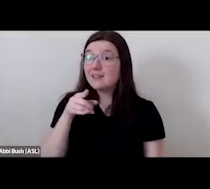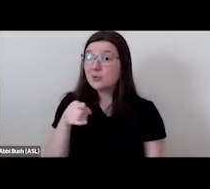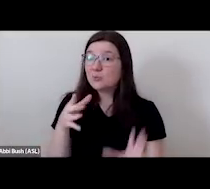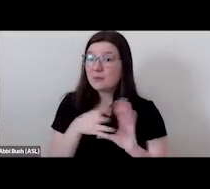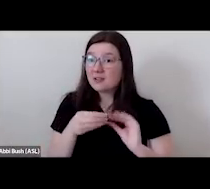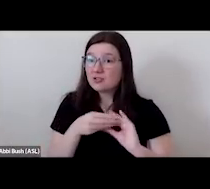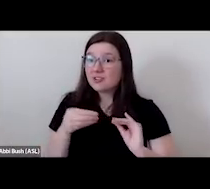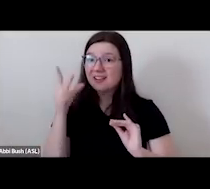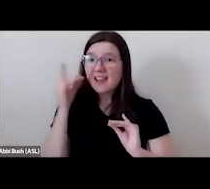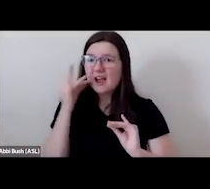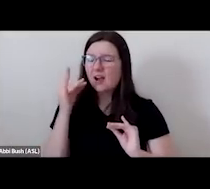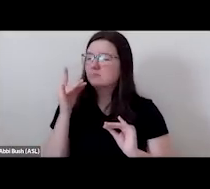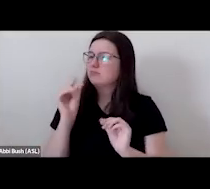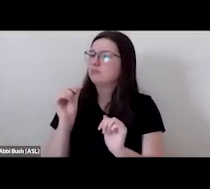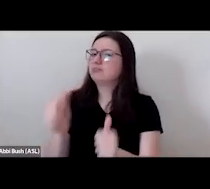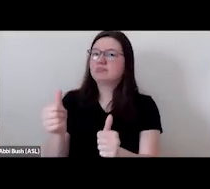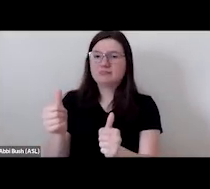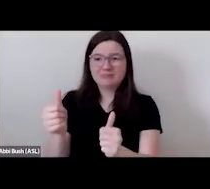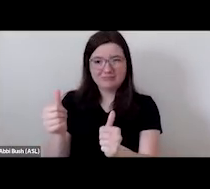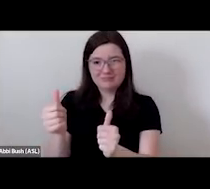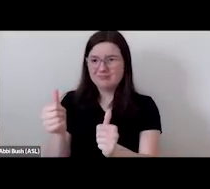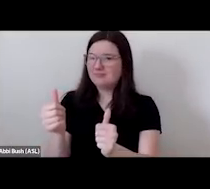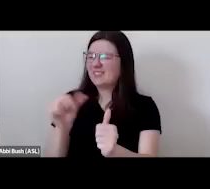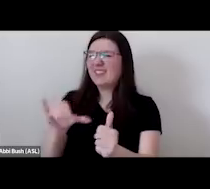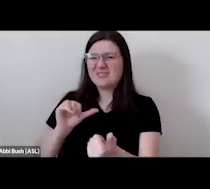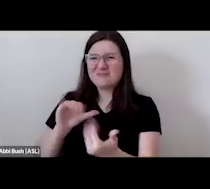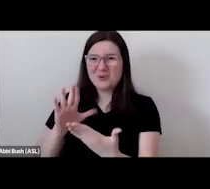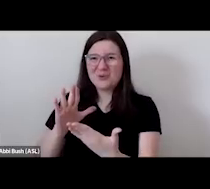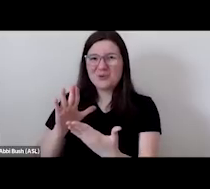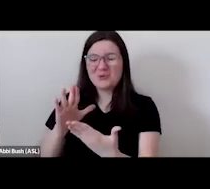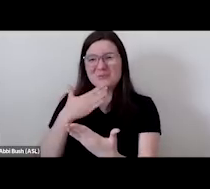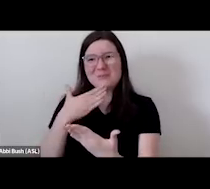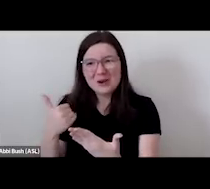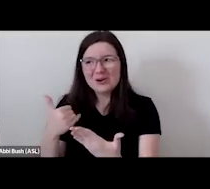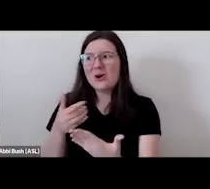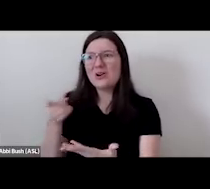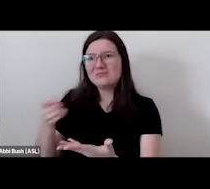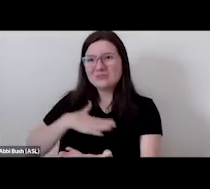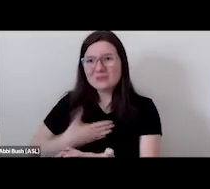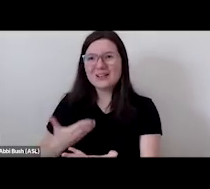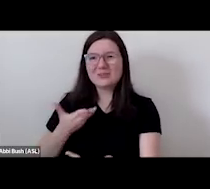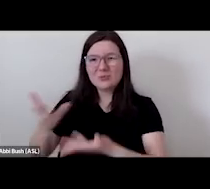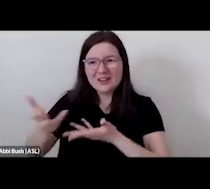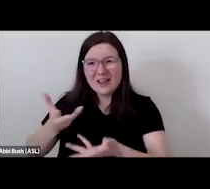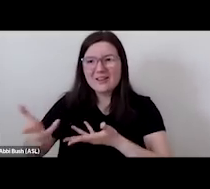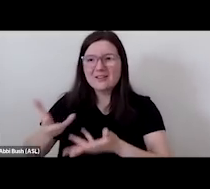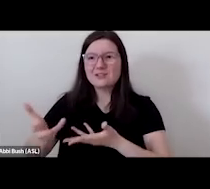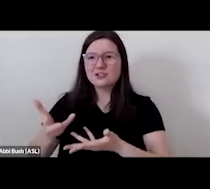with them, if you noticed how cute they were, they'd be so much more willing to engage with you and even more willing to work on the safety of the home